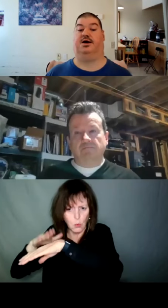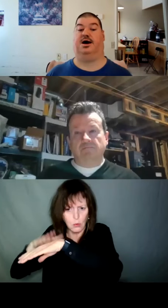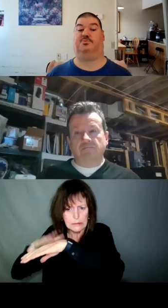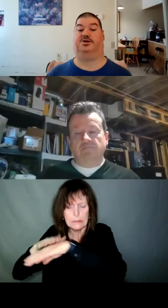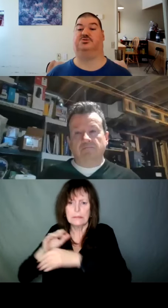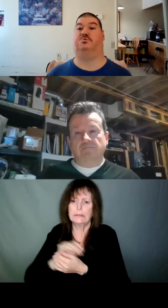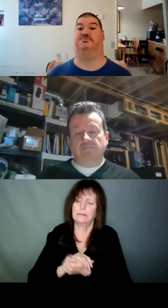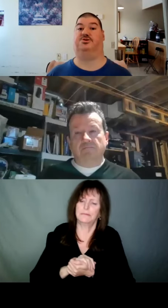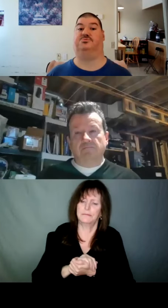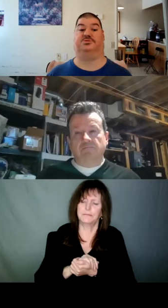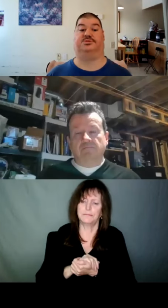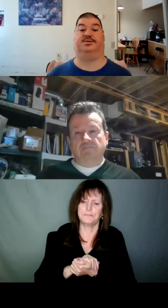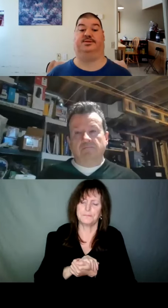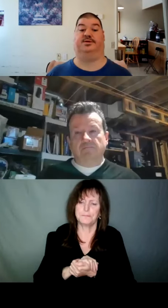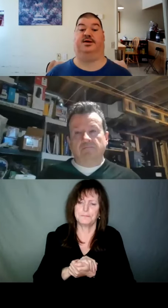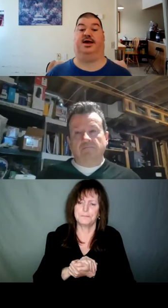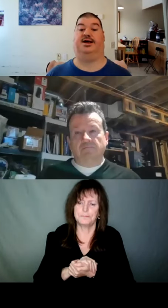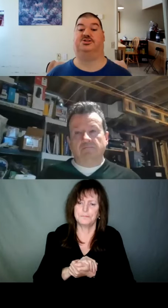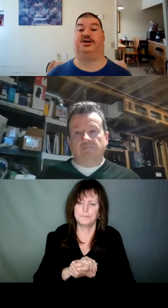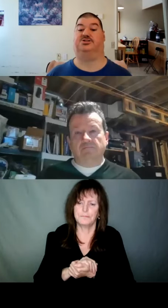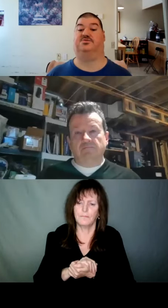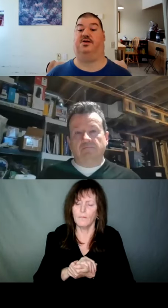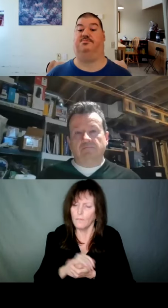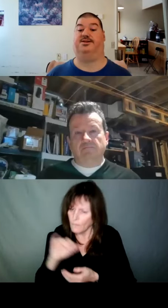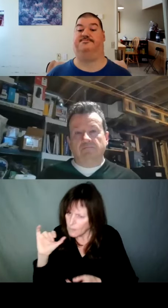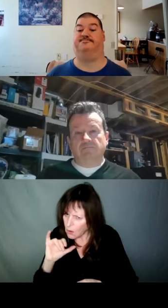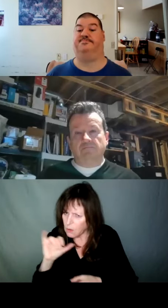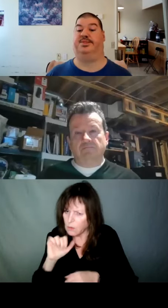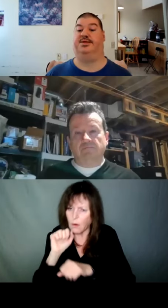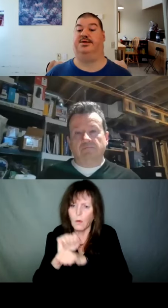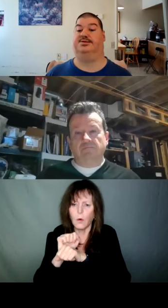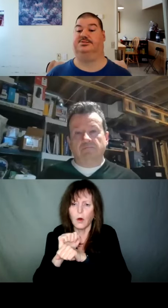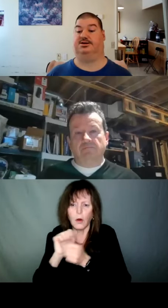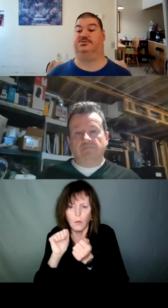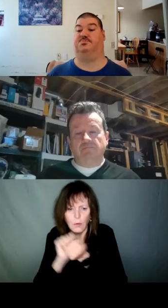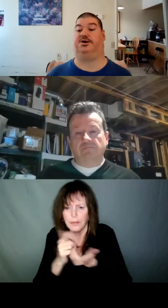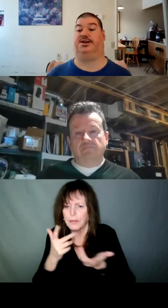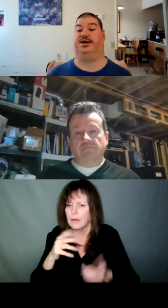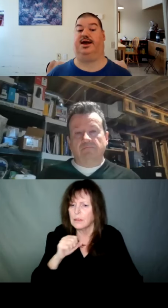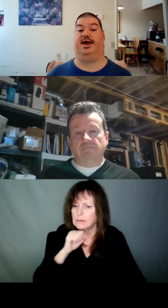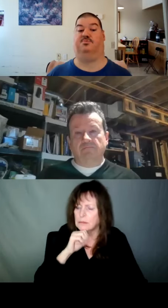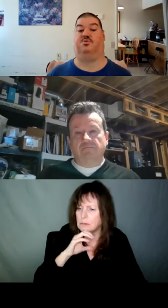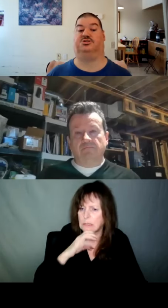president of integrity care consultants specializing for